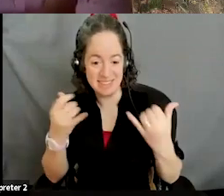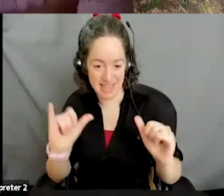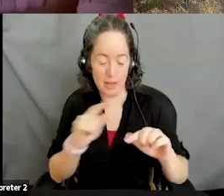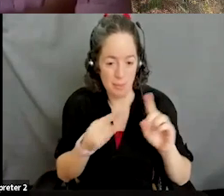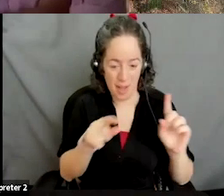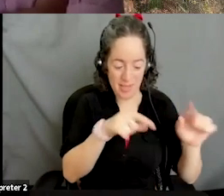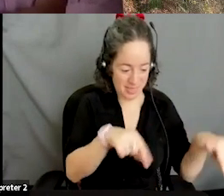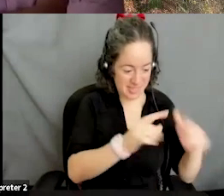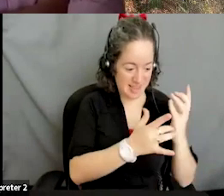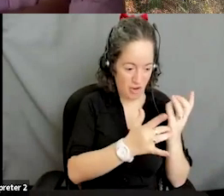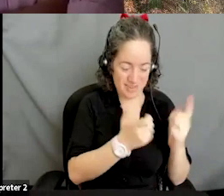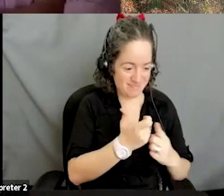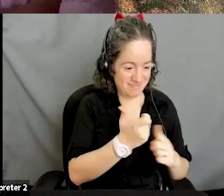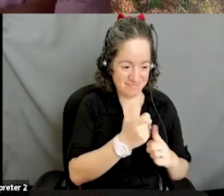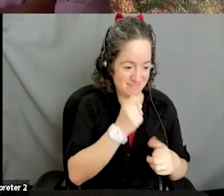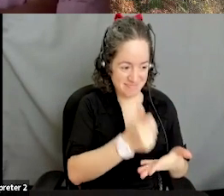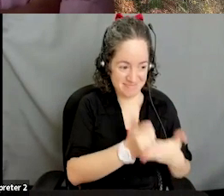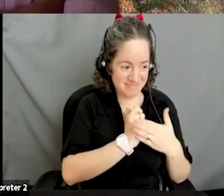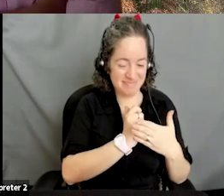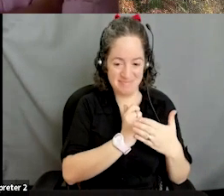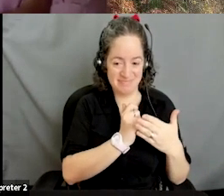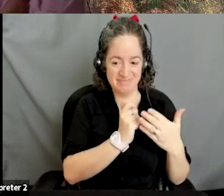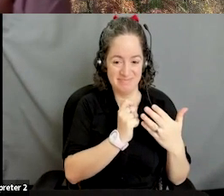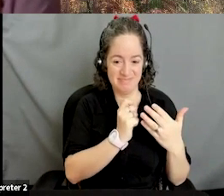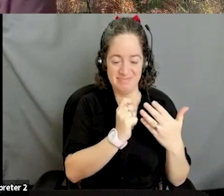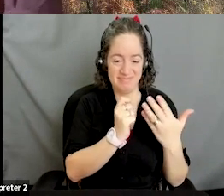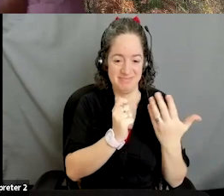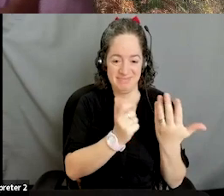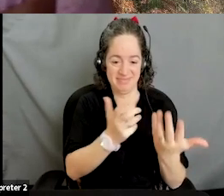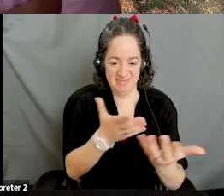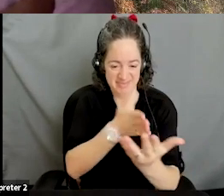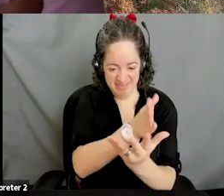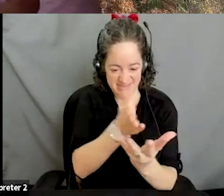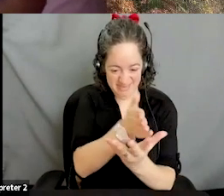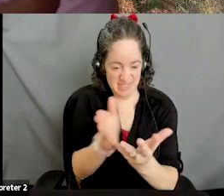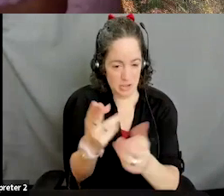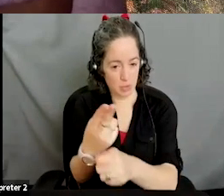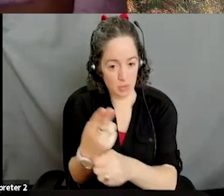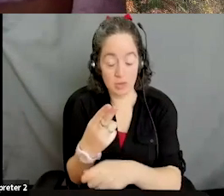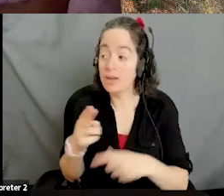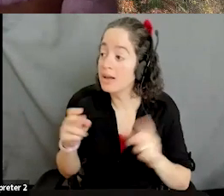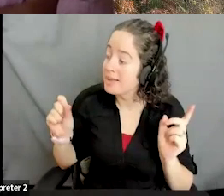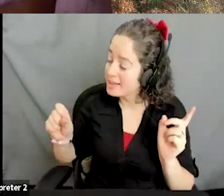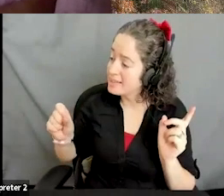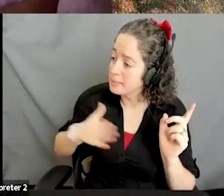It's what I was trying to get at. Once you get that level of awareness, it's hard to say we're not going to-